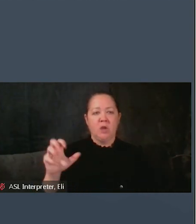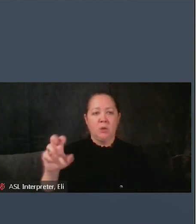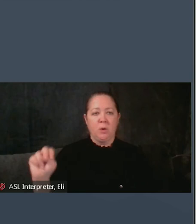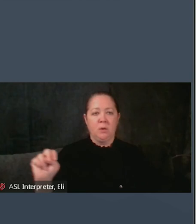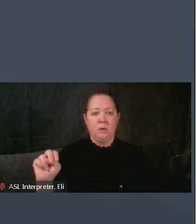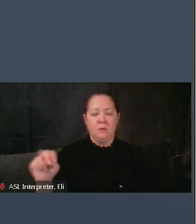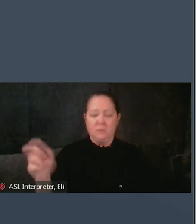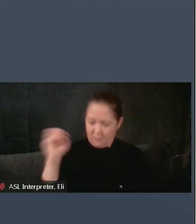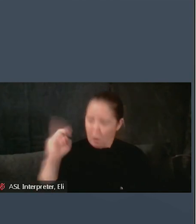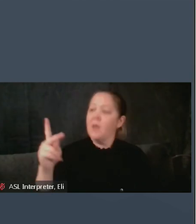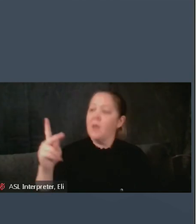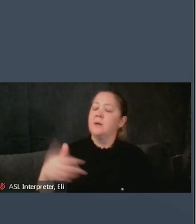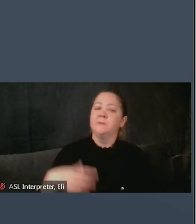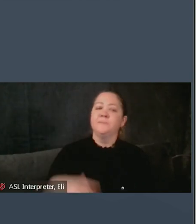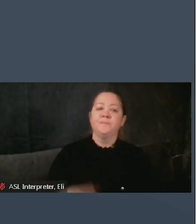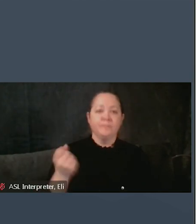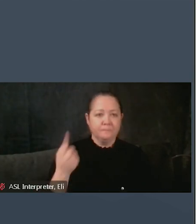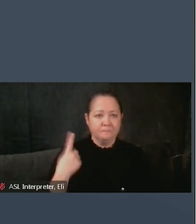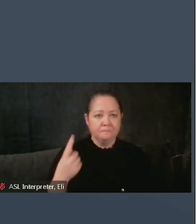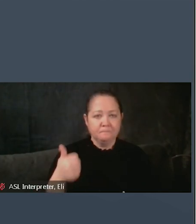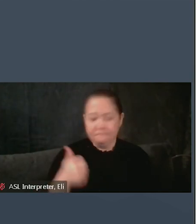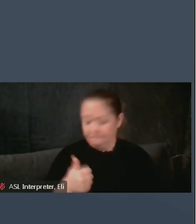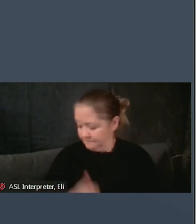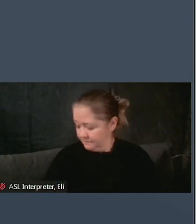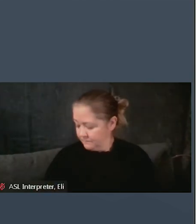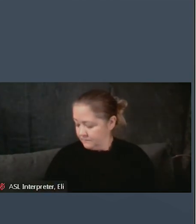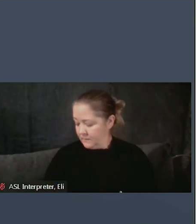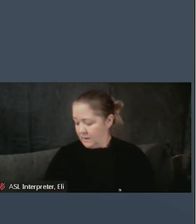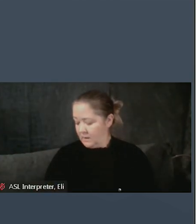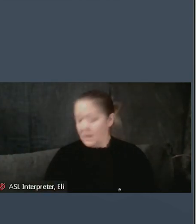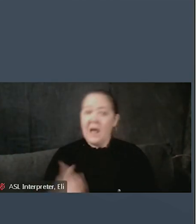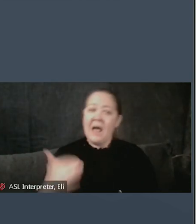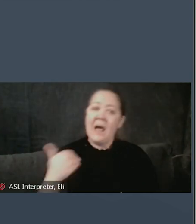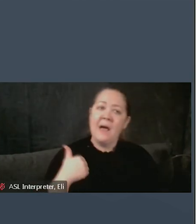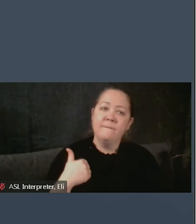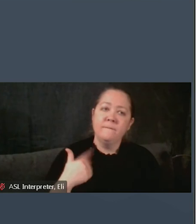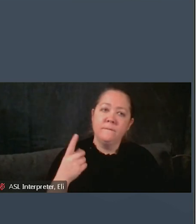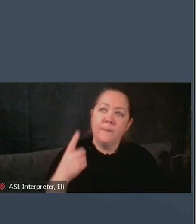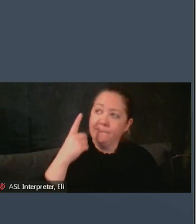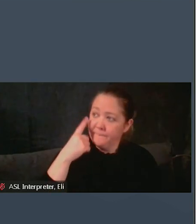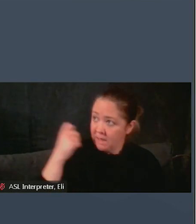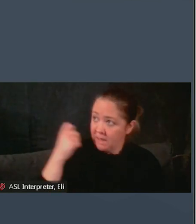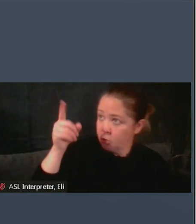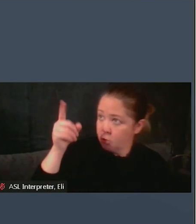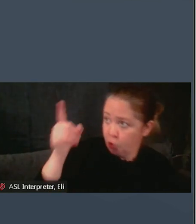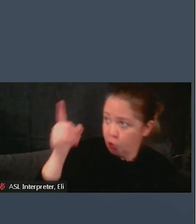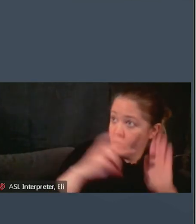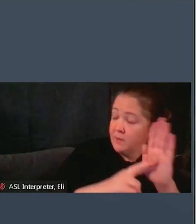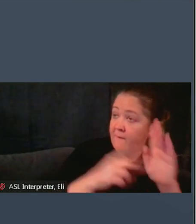And then we have you w I post I have you, cause you're represented by Mr. Nelson, correct?